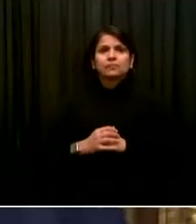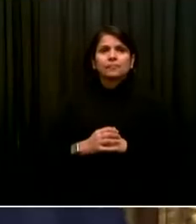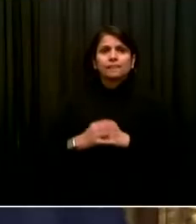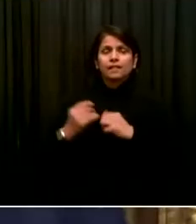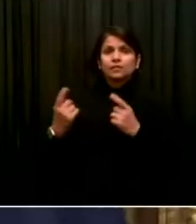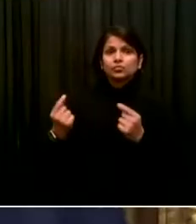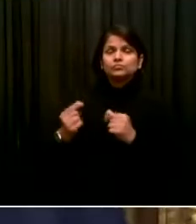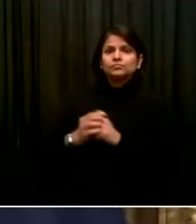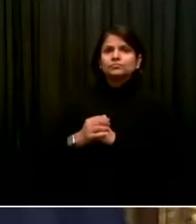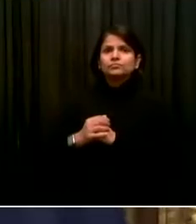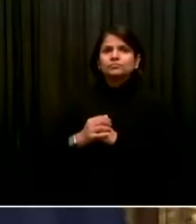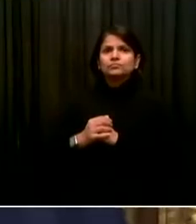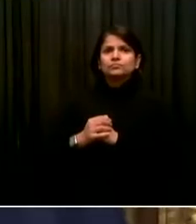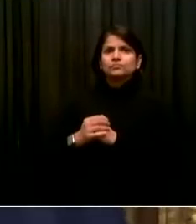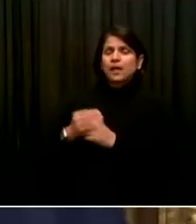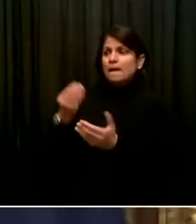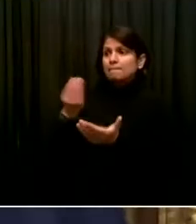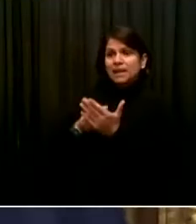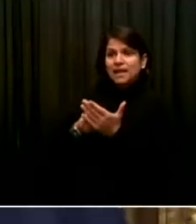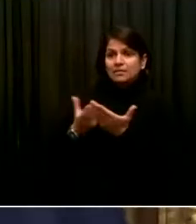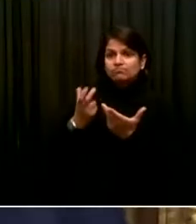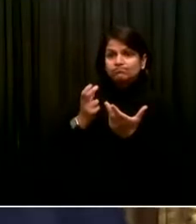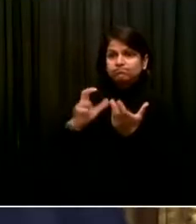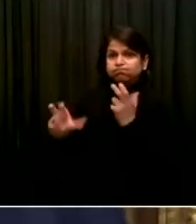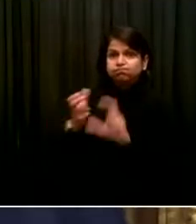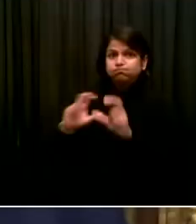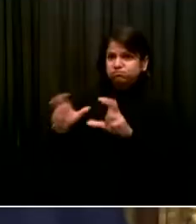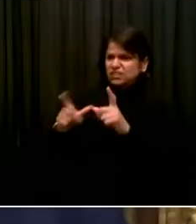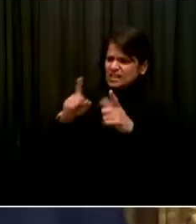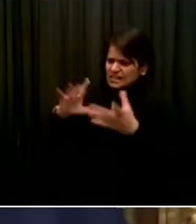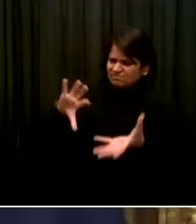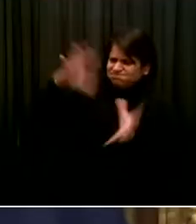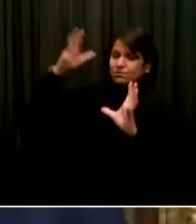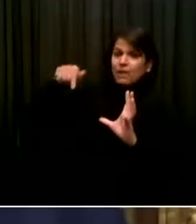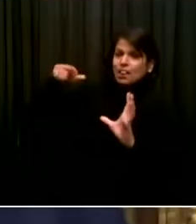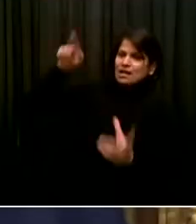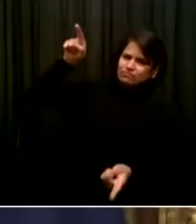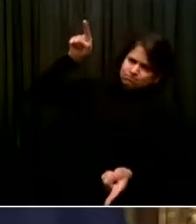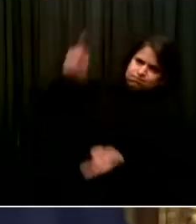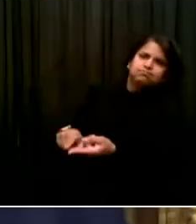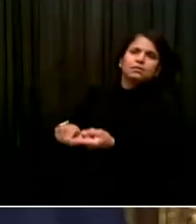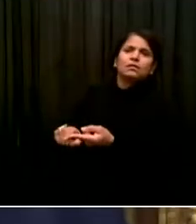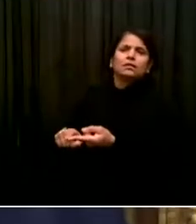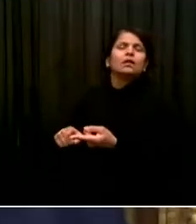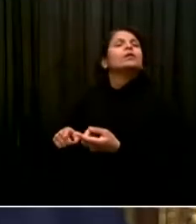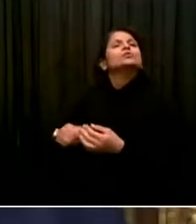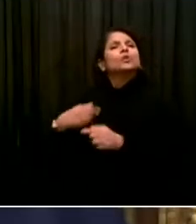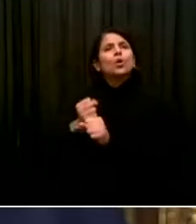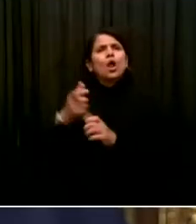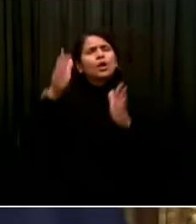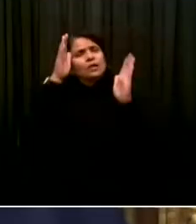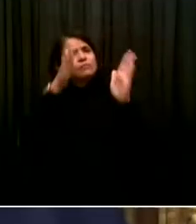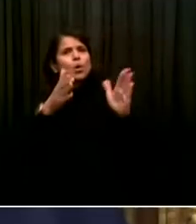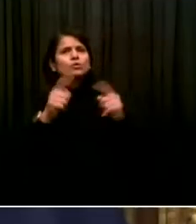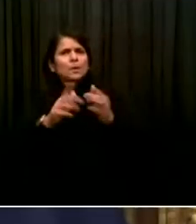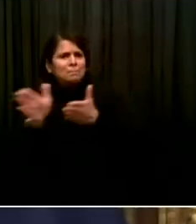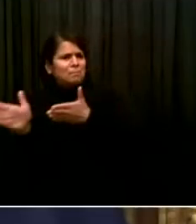THE VIOLENCE AND WE MUST MAKE LONG TM ER INVESTMENTS TO KEEP IT FROM RETURNING.